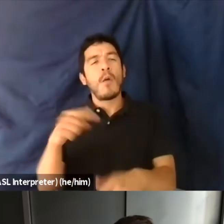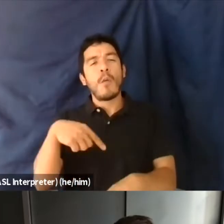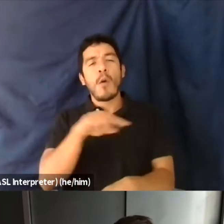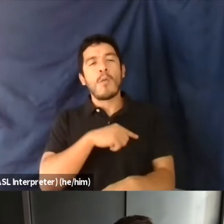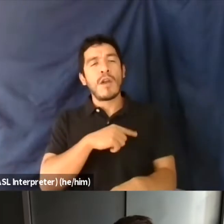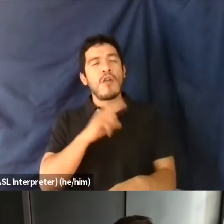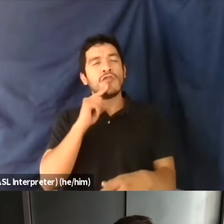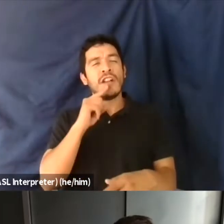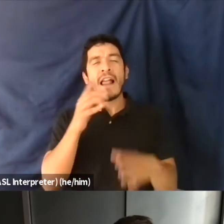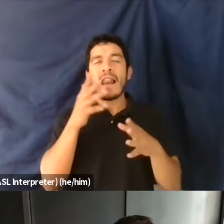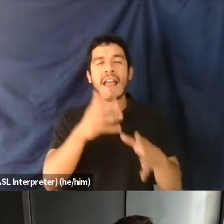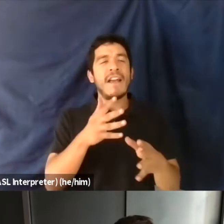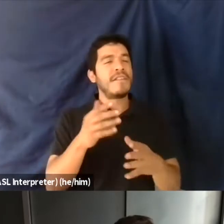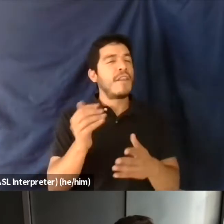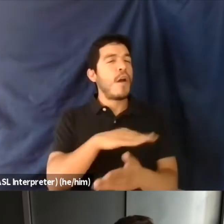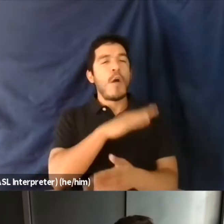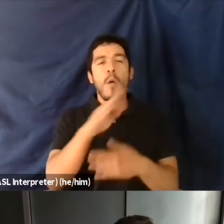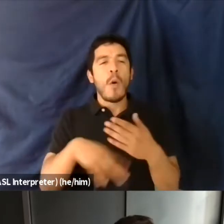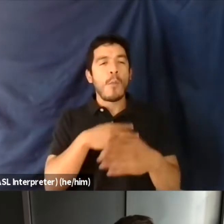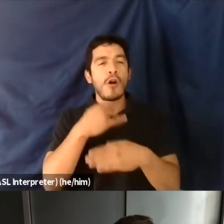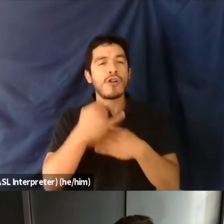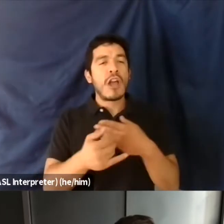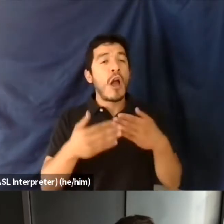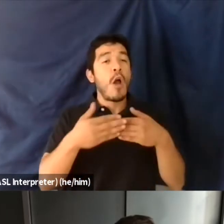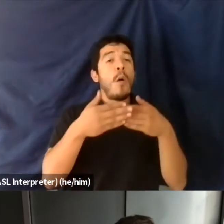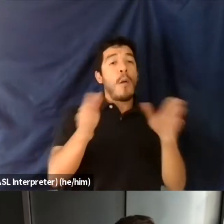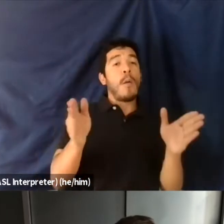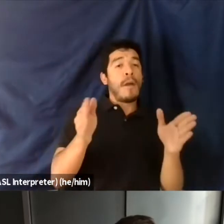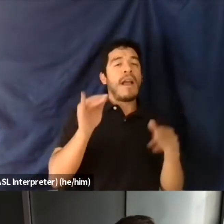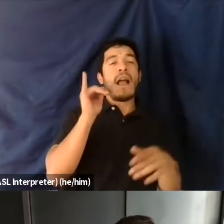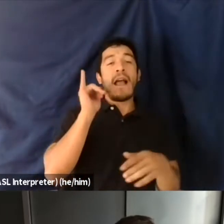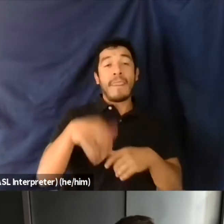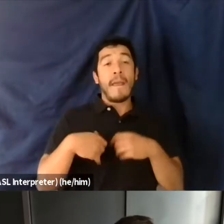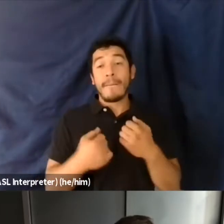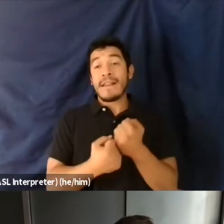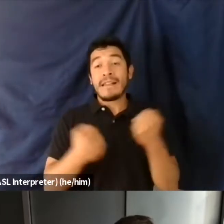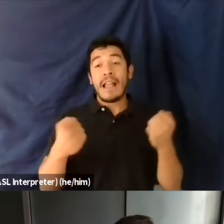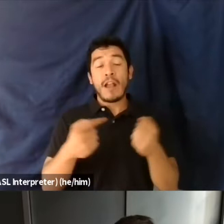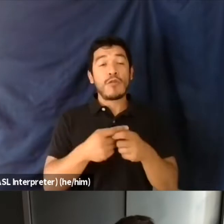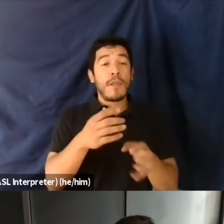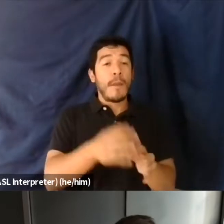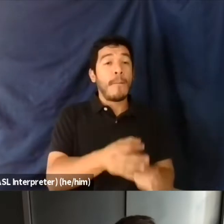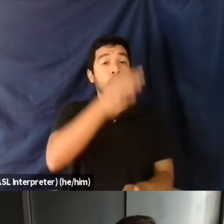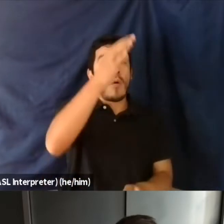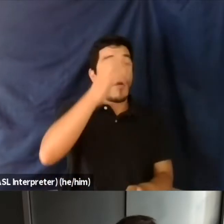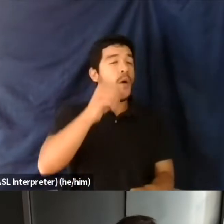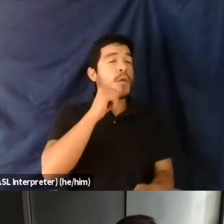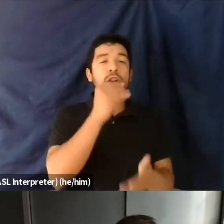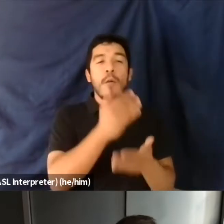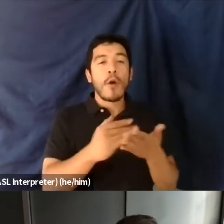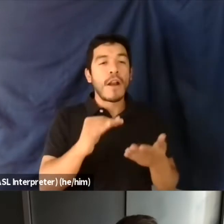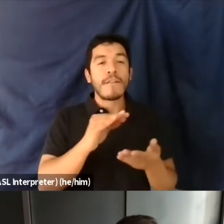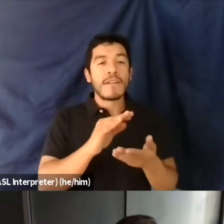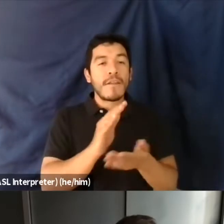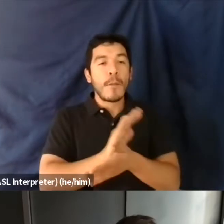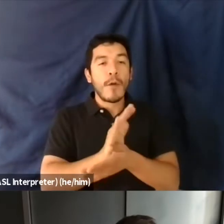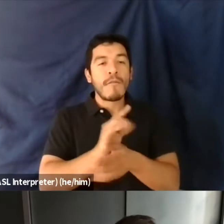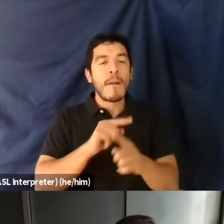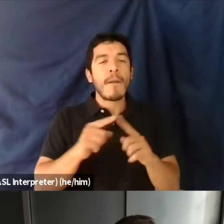Like the whole me getting tied to that pole was never supposed to be part of the movie, but in like the making and then going to Heflin